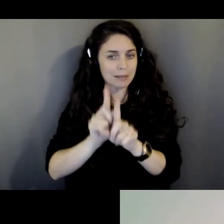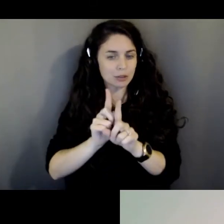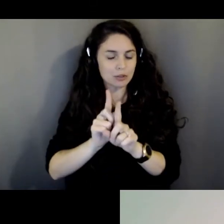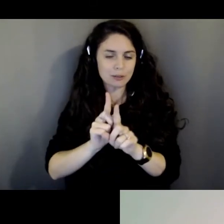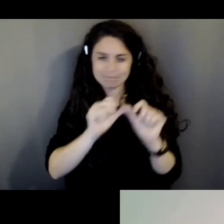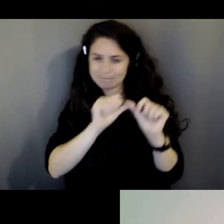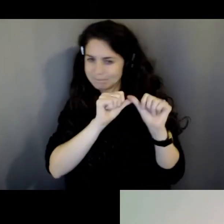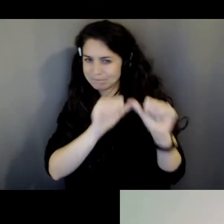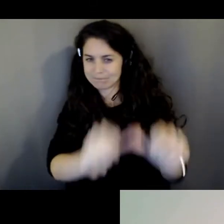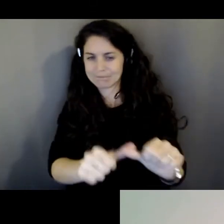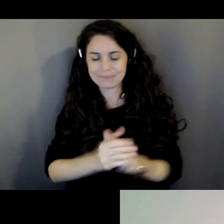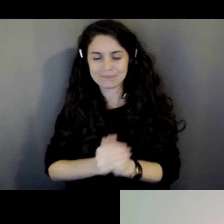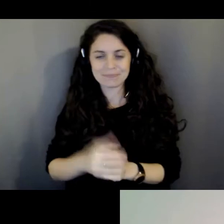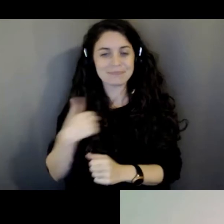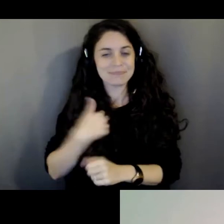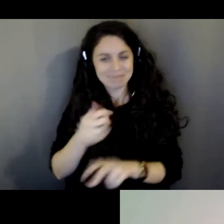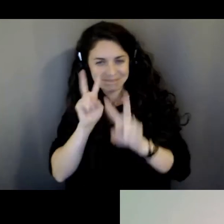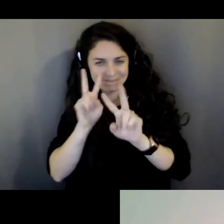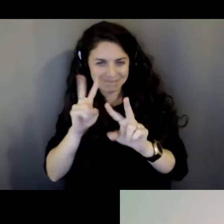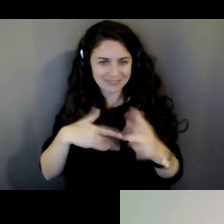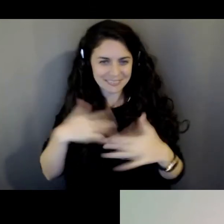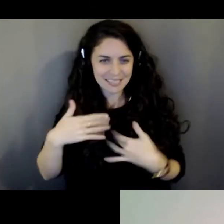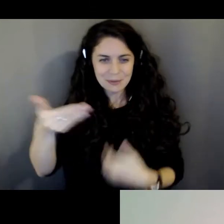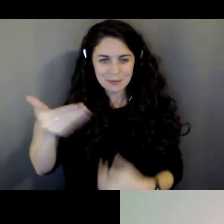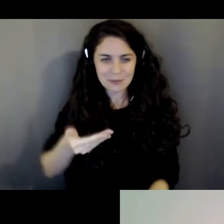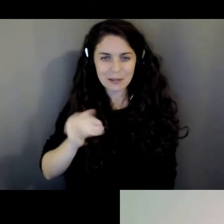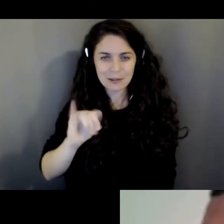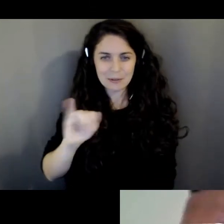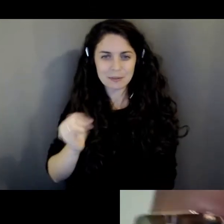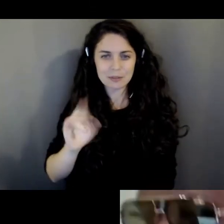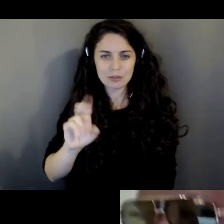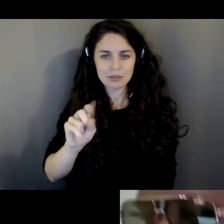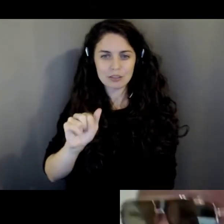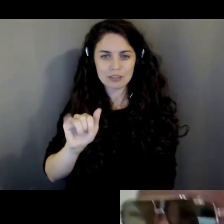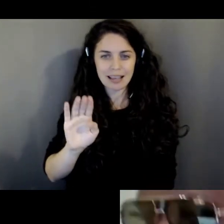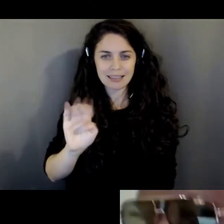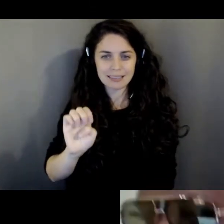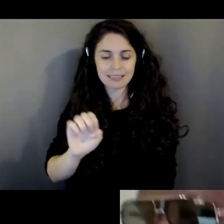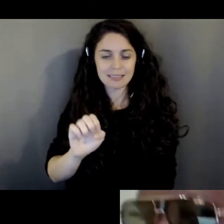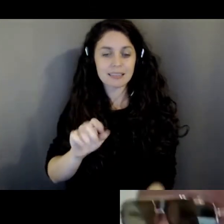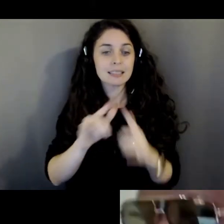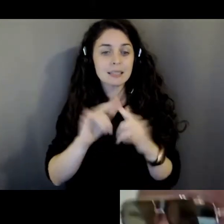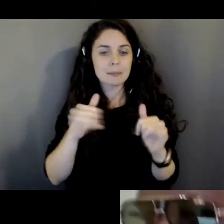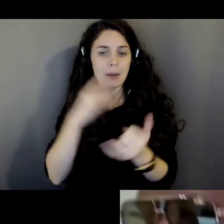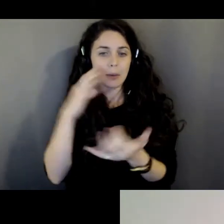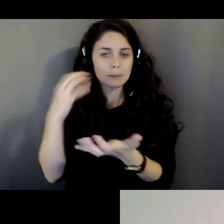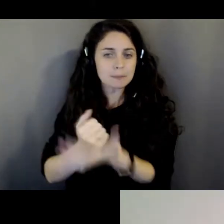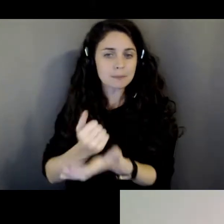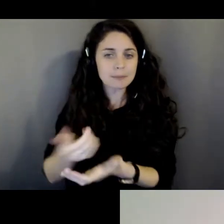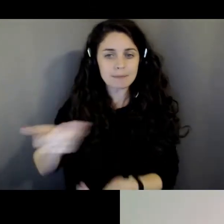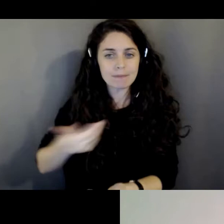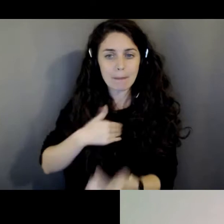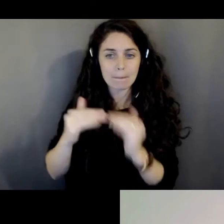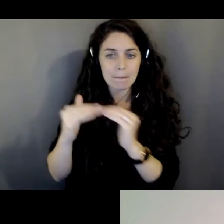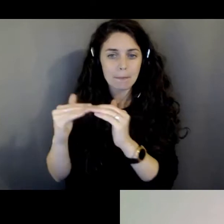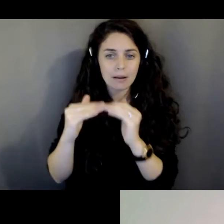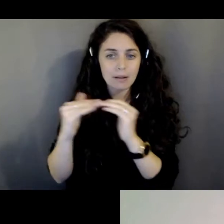excited to welcome Justice. I want to invite my colleague Monica Malhotra on screen, as well. I